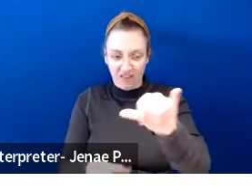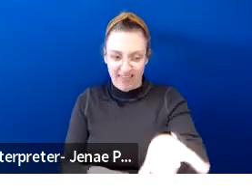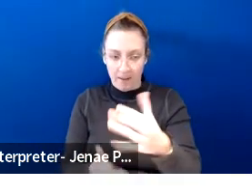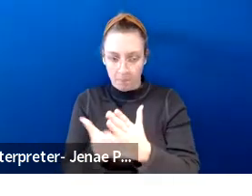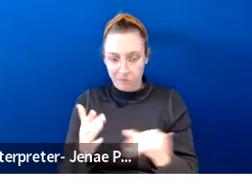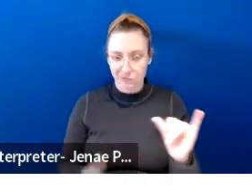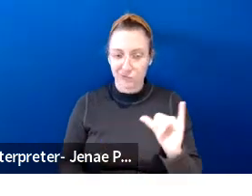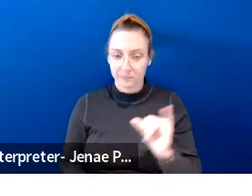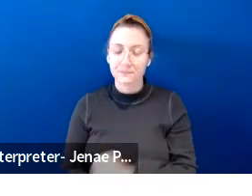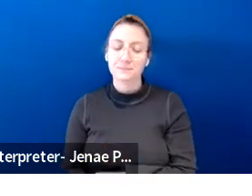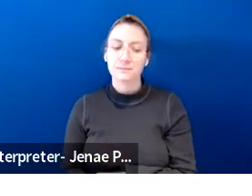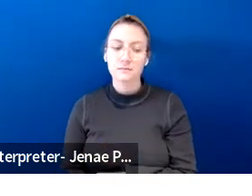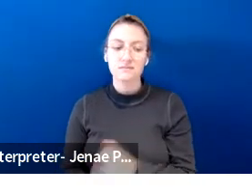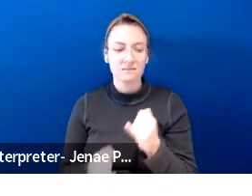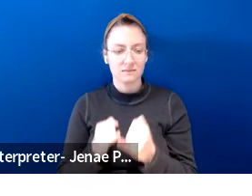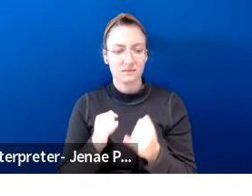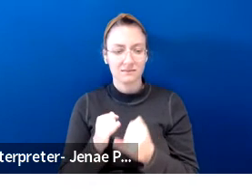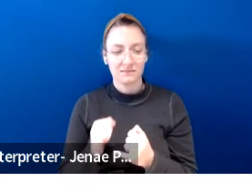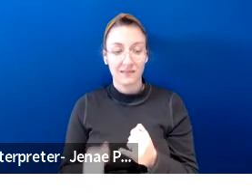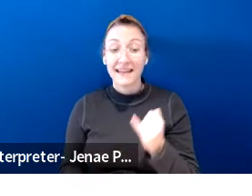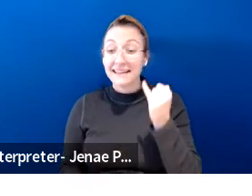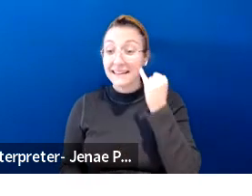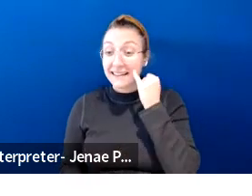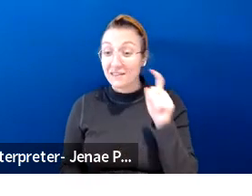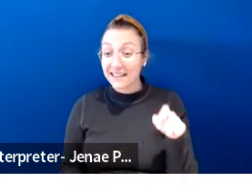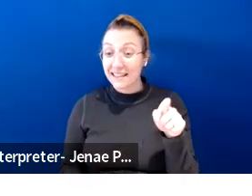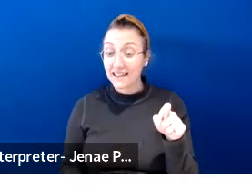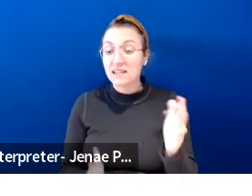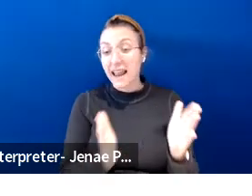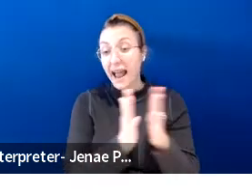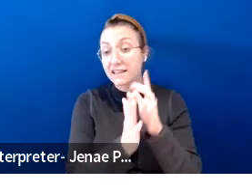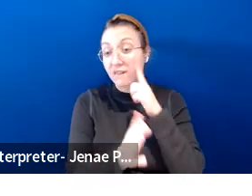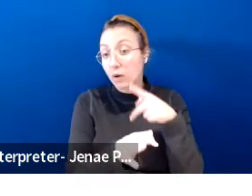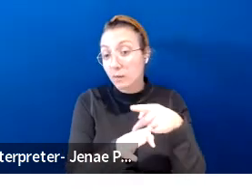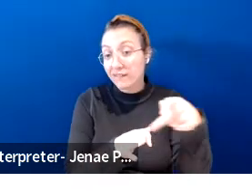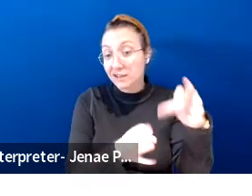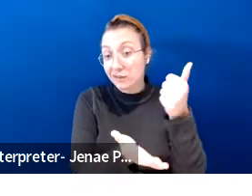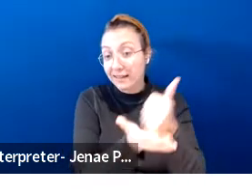and then lastly, seek professional assistance as needed. So if you are finding yourself unable to sort of